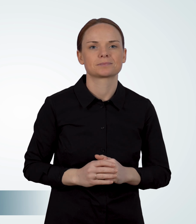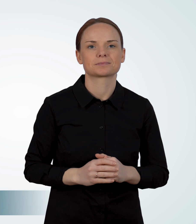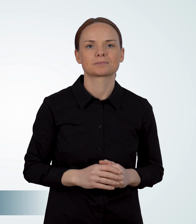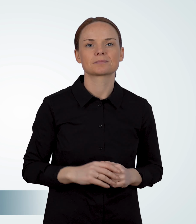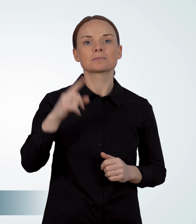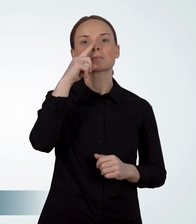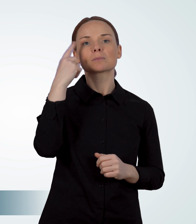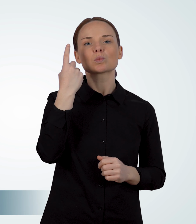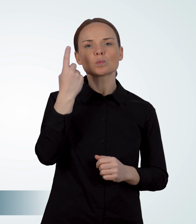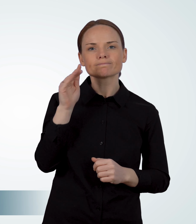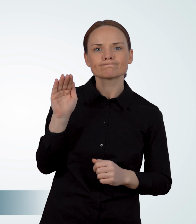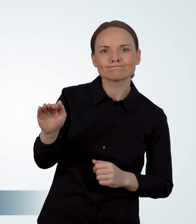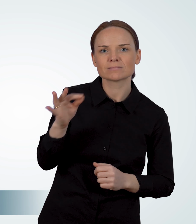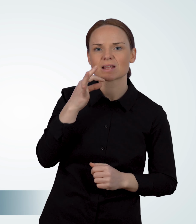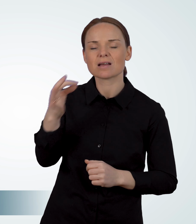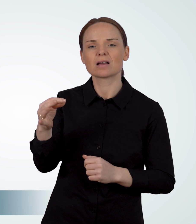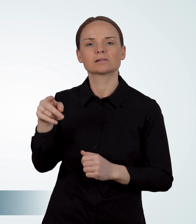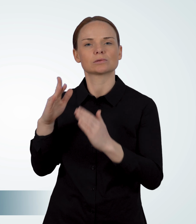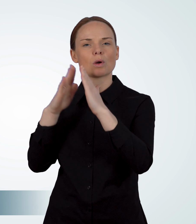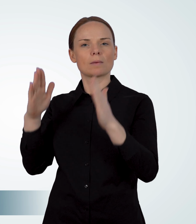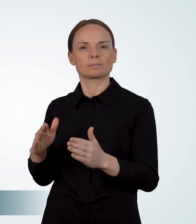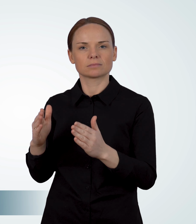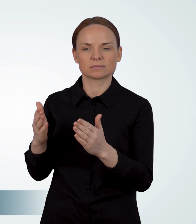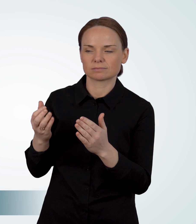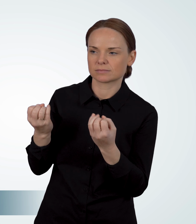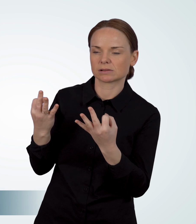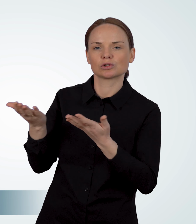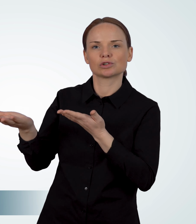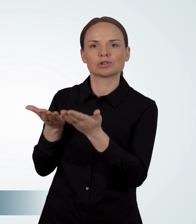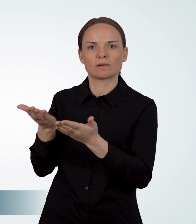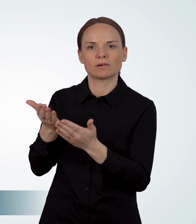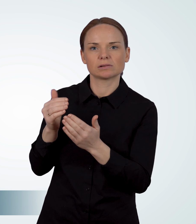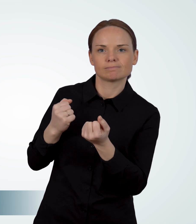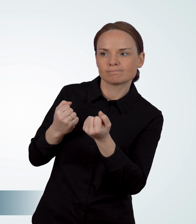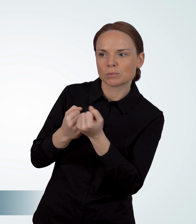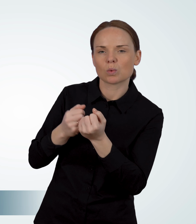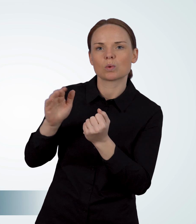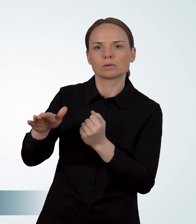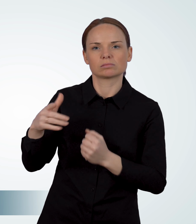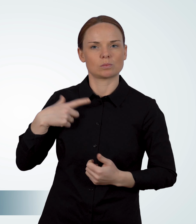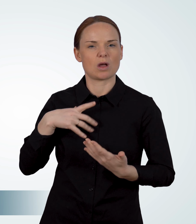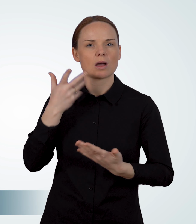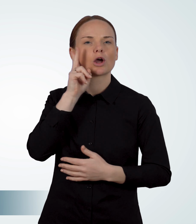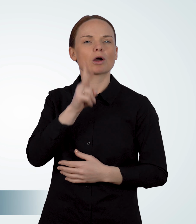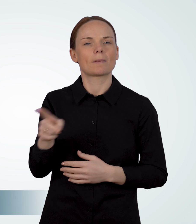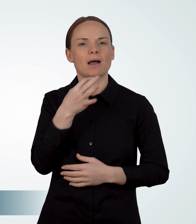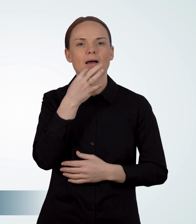The most common reasons for getting help from homelessness services were about